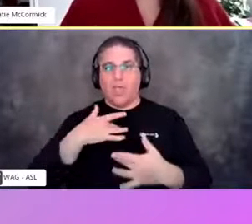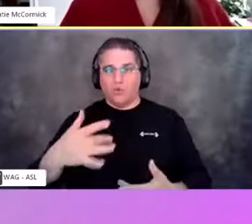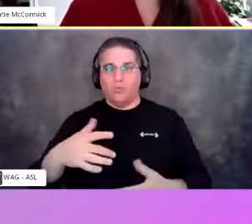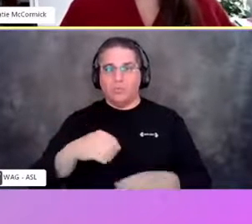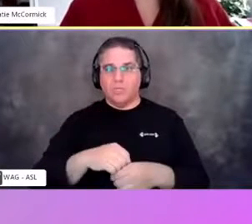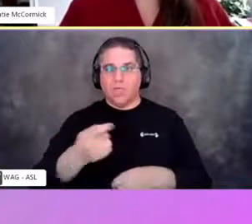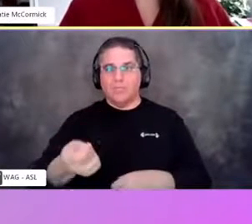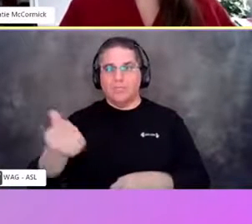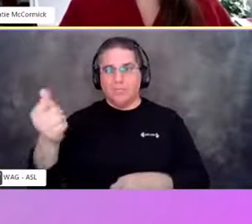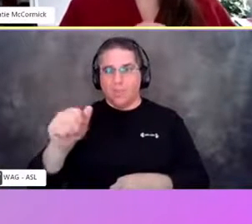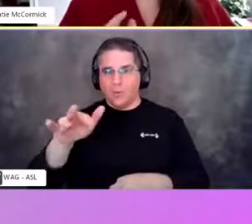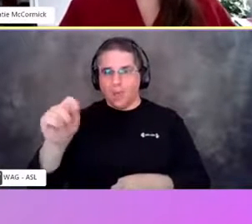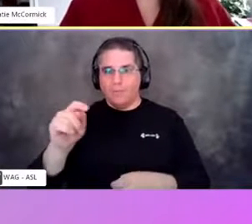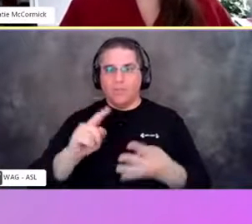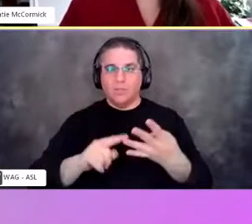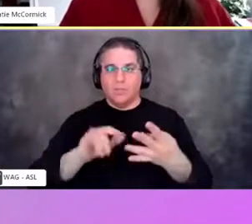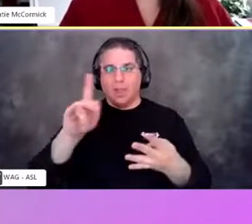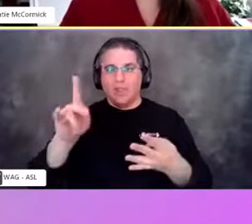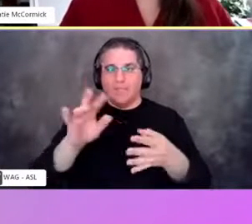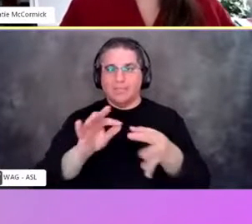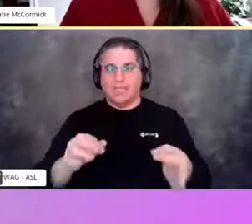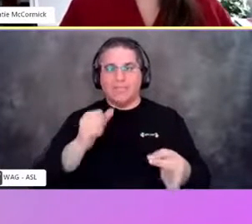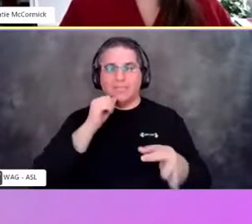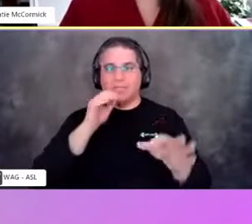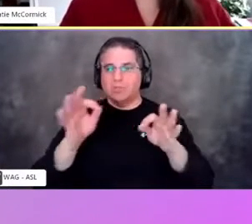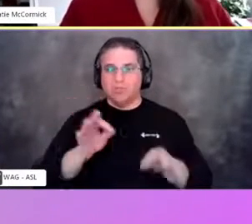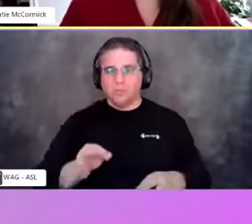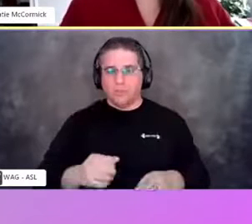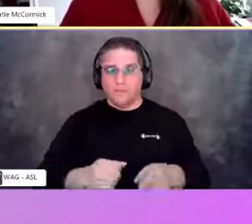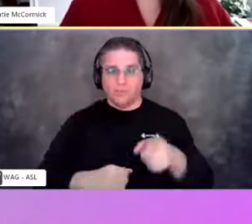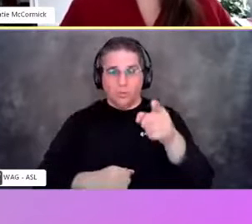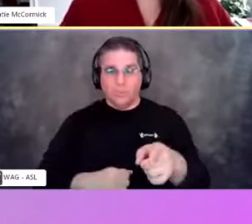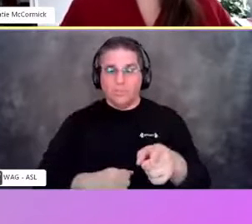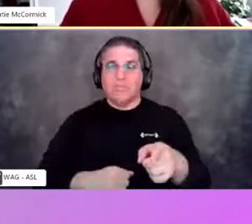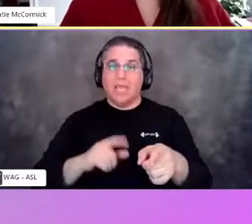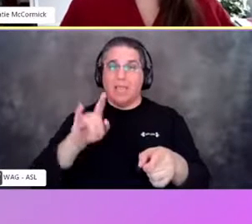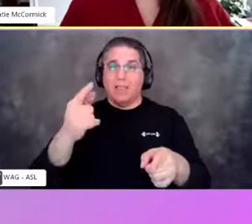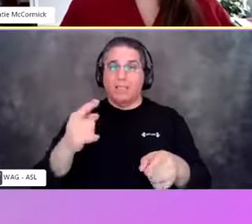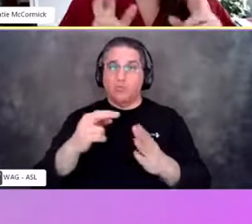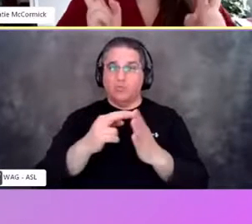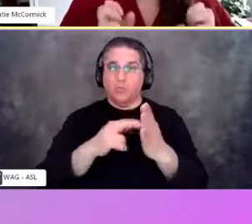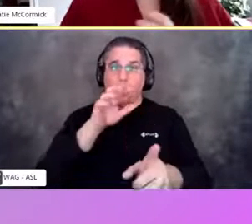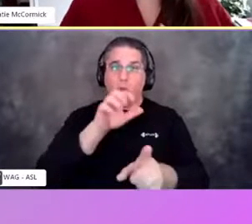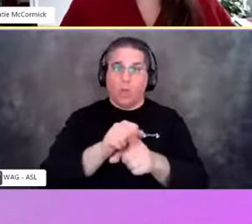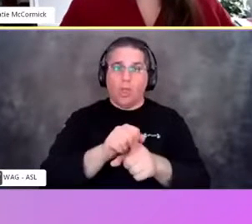reduce such as click events and static attributes elements, aria and disallowed